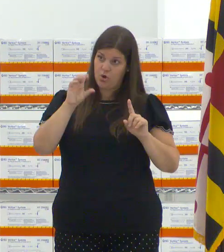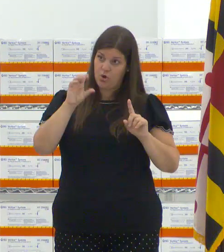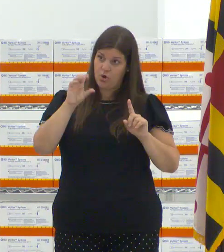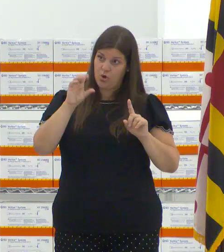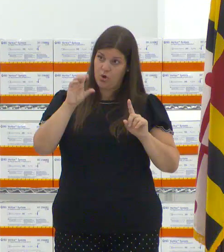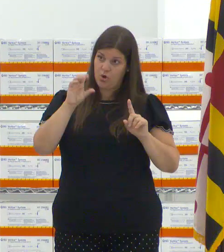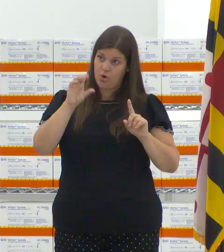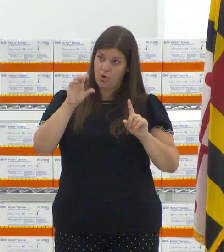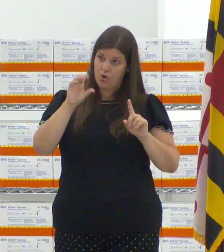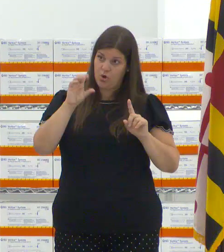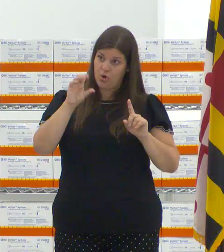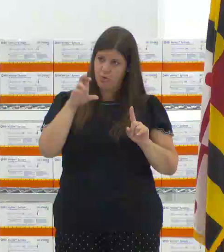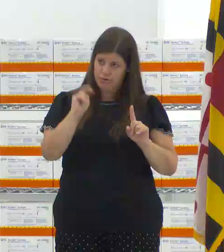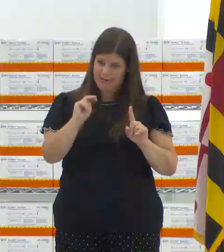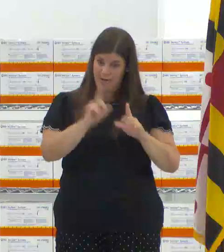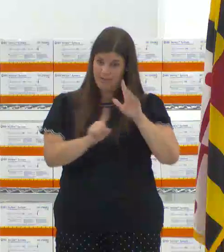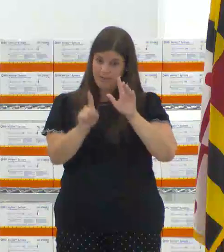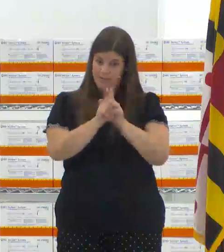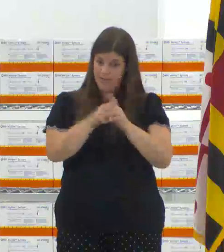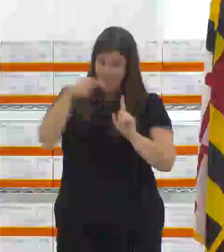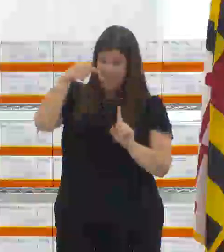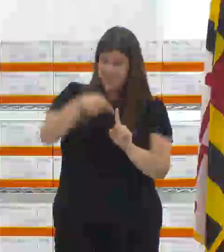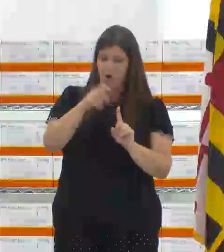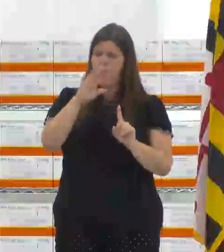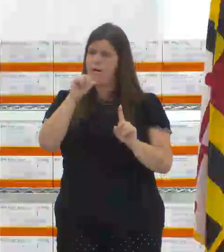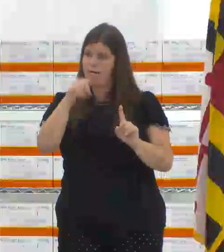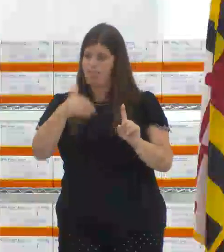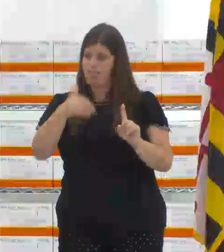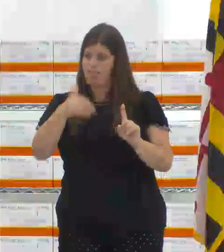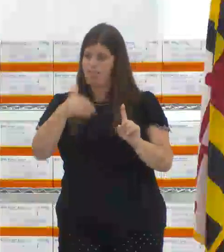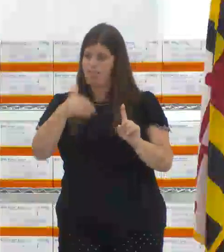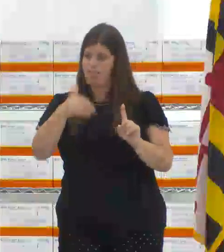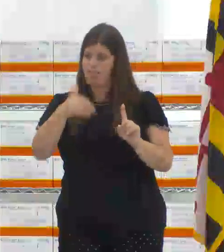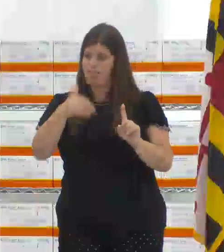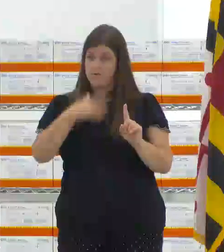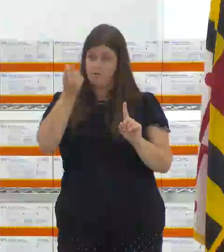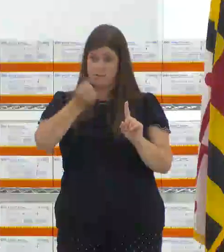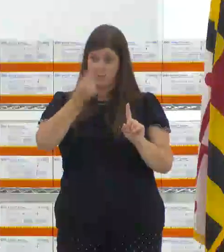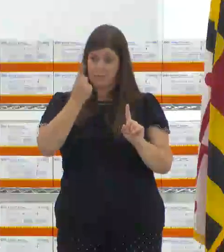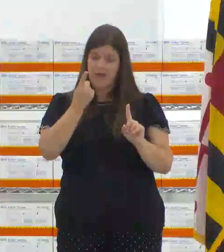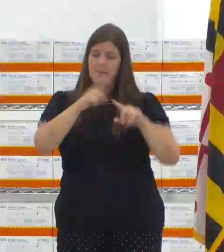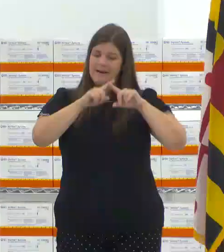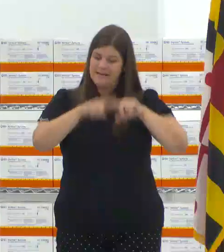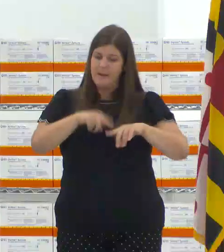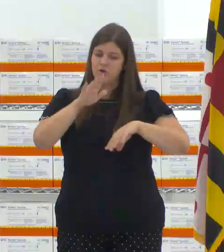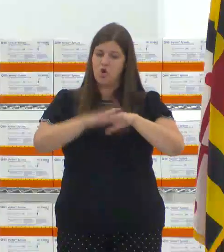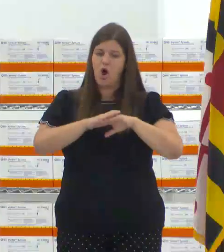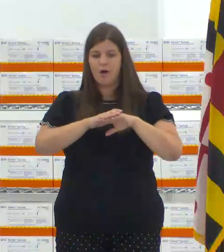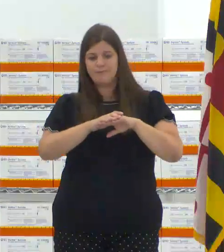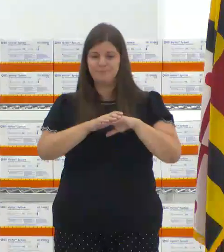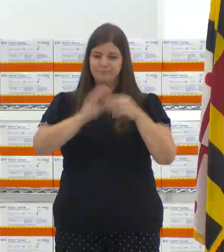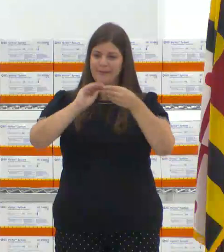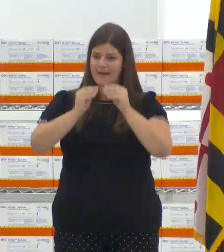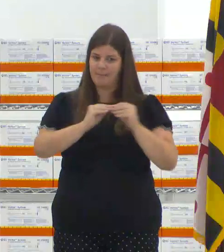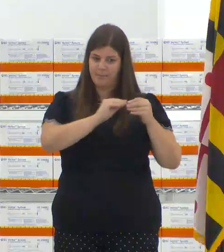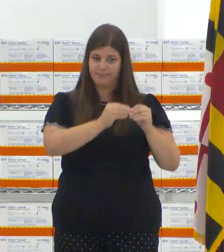where we need to really move quickly. that they focused on that middle part, the screening, which is So, David you want to talk on the technology side of it?